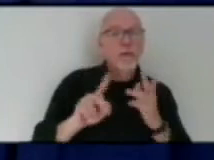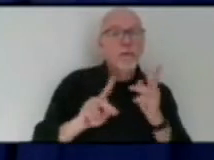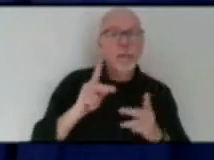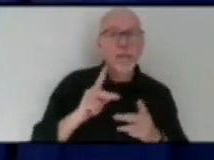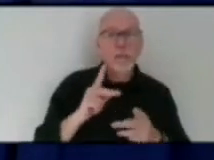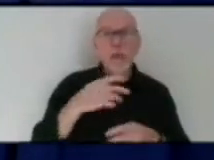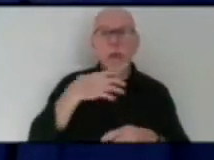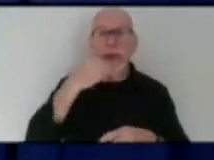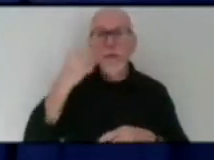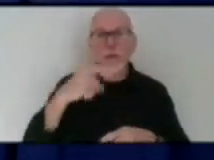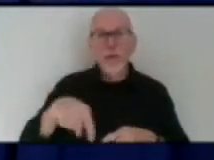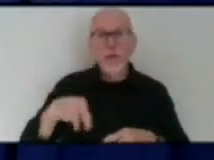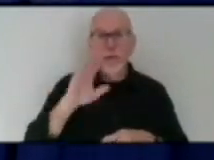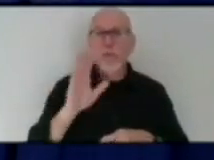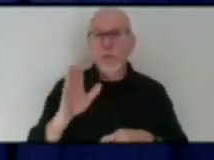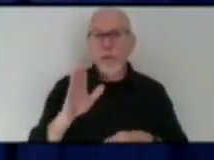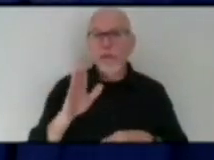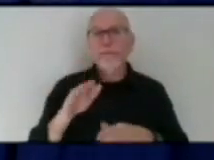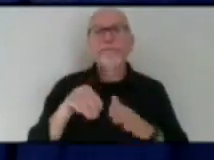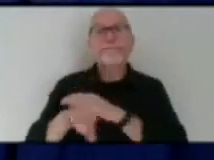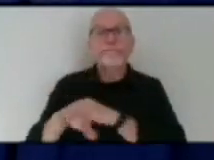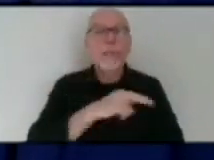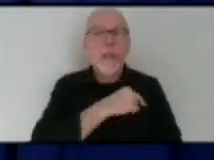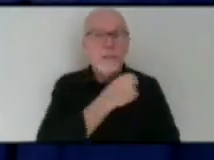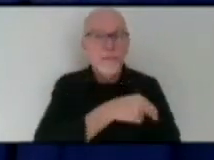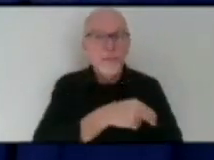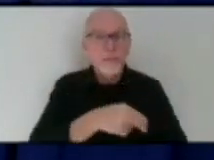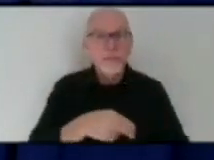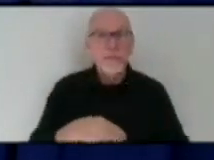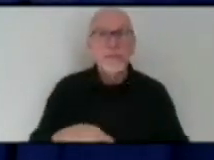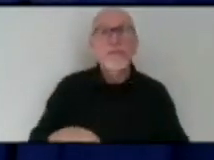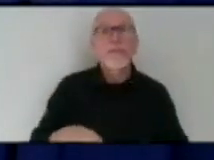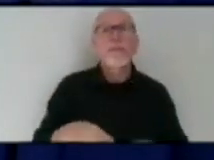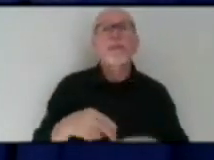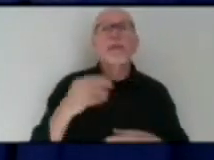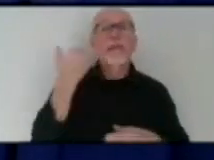will end up in the hospital. And so consequently, if we turn this around